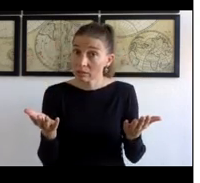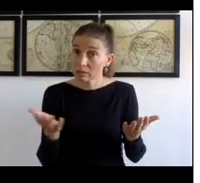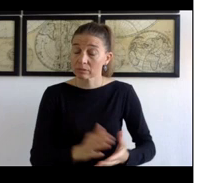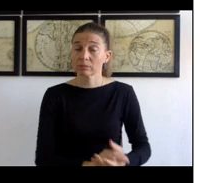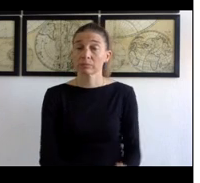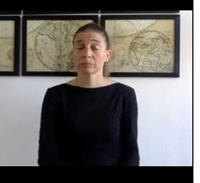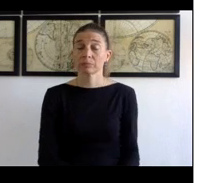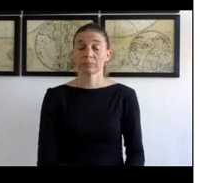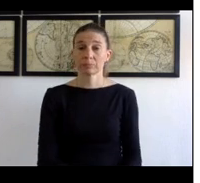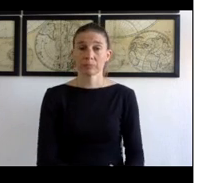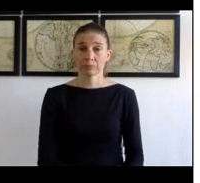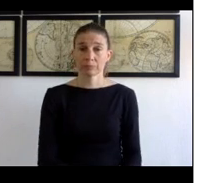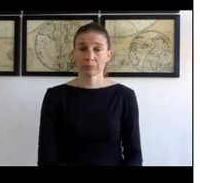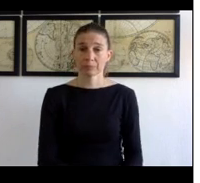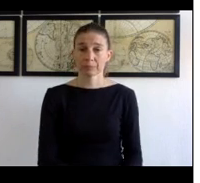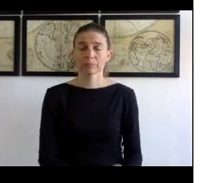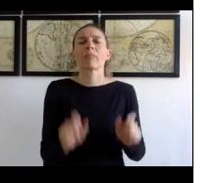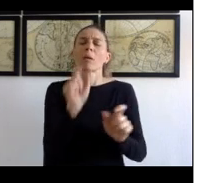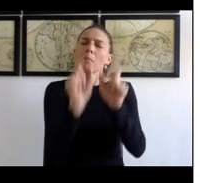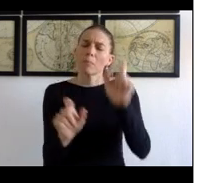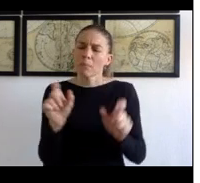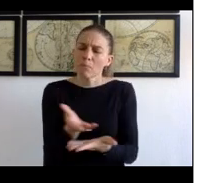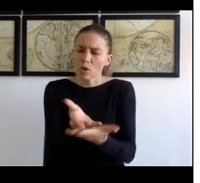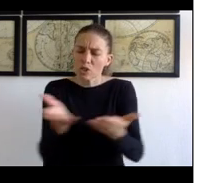Are persons with disabilities participating in society